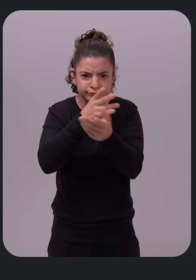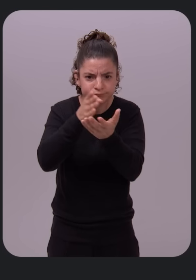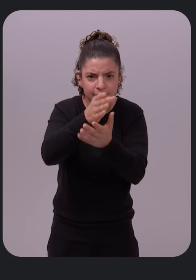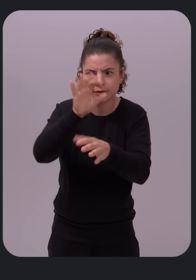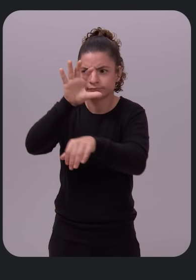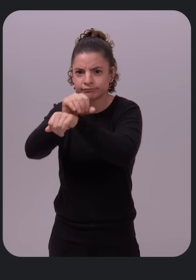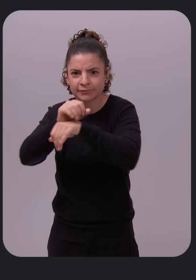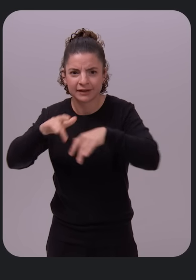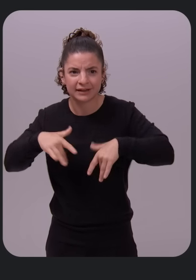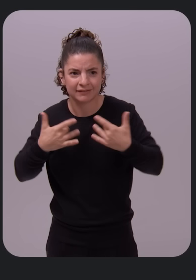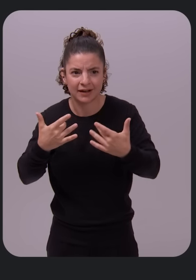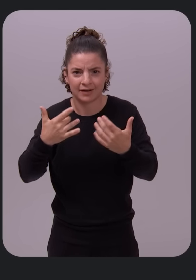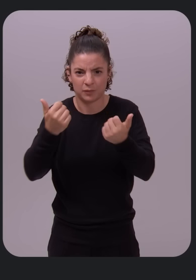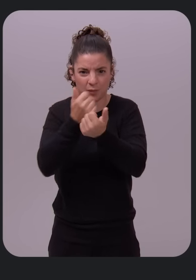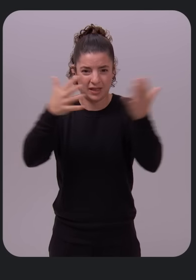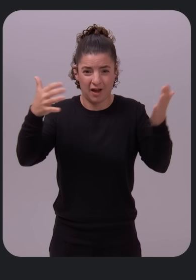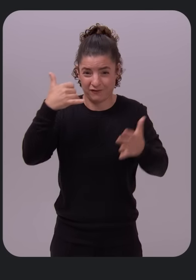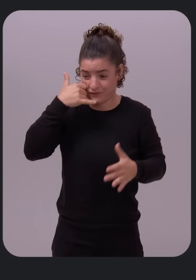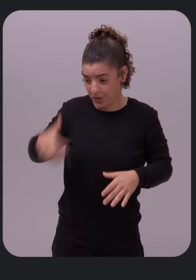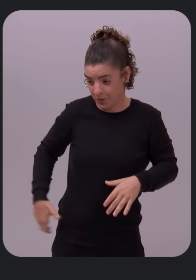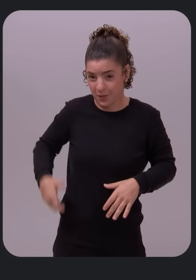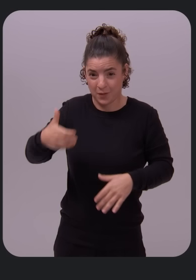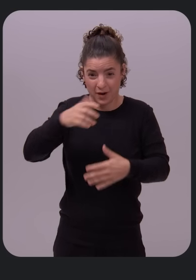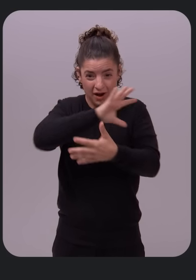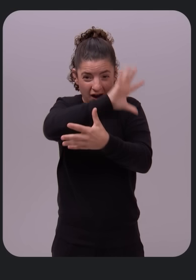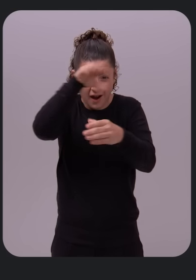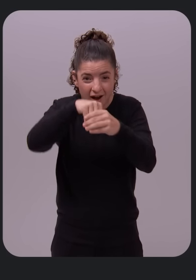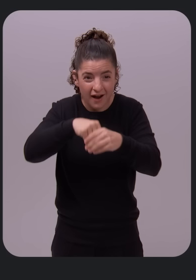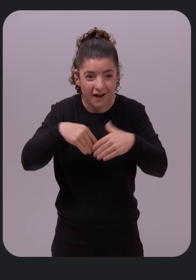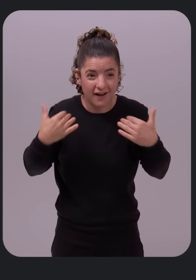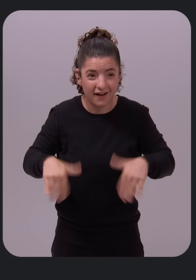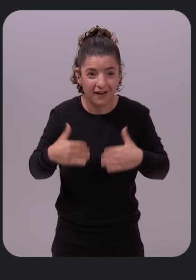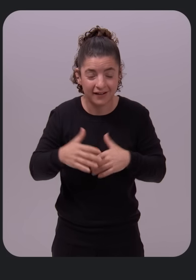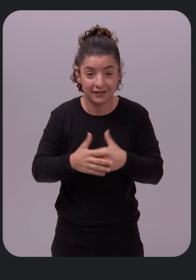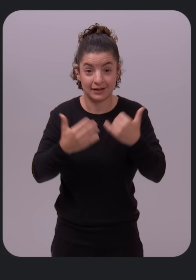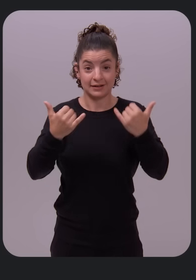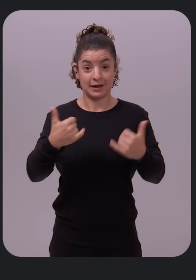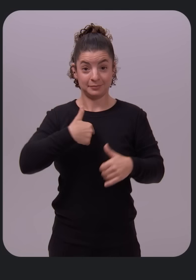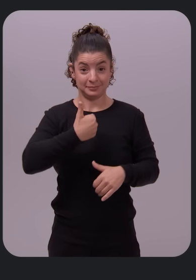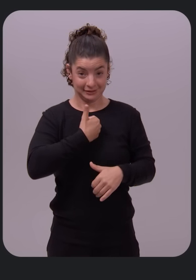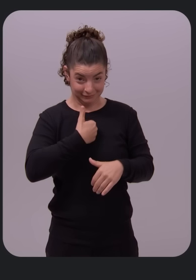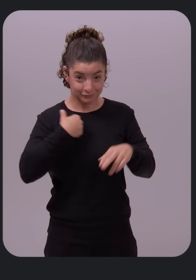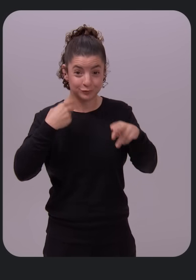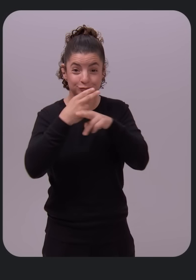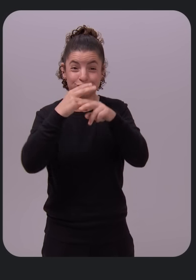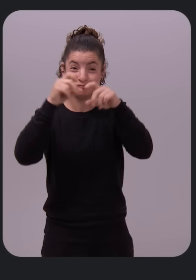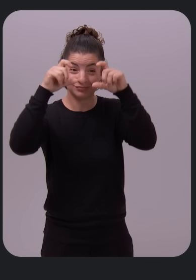all without taking her phone out of her pocket. I'm even wearing the glasses right now too.